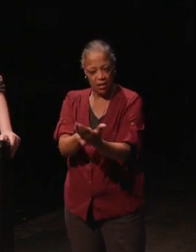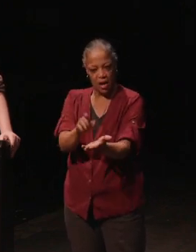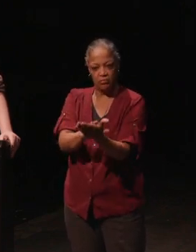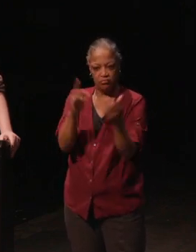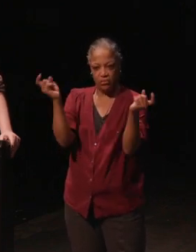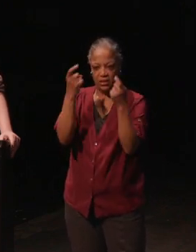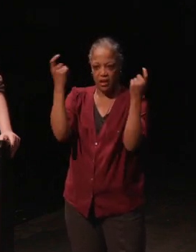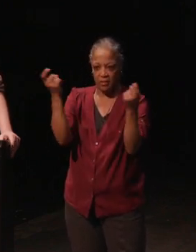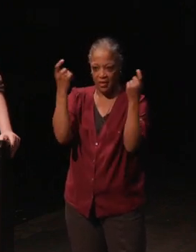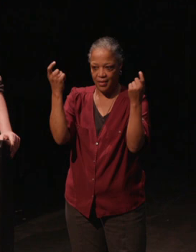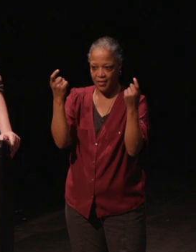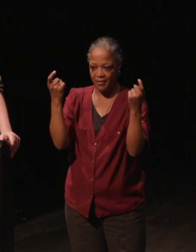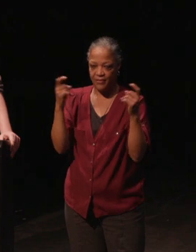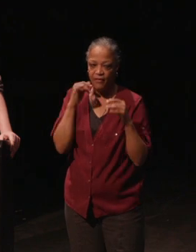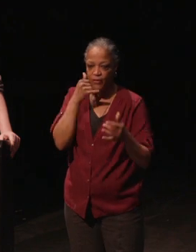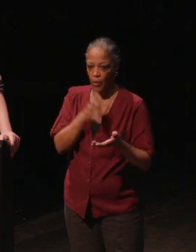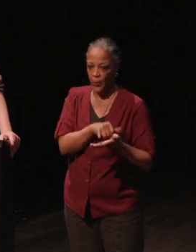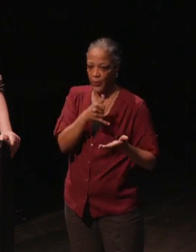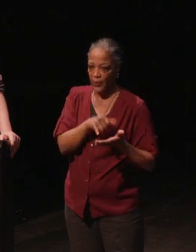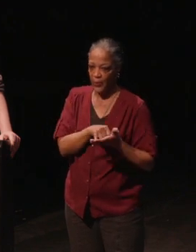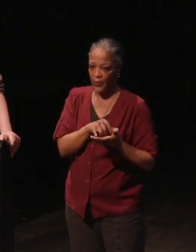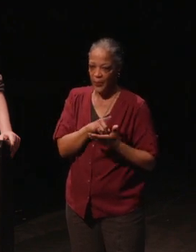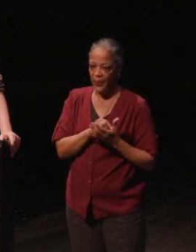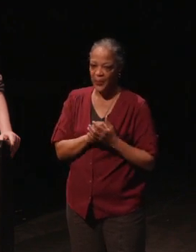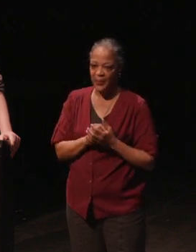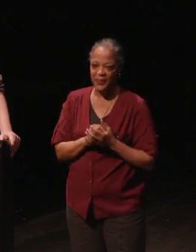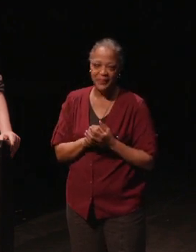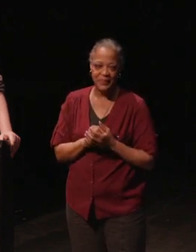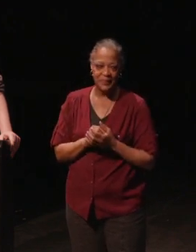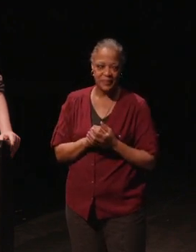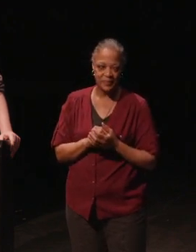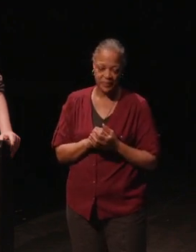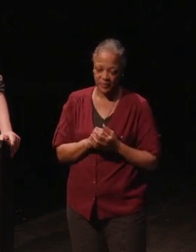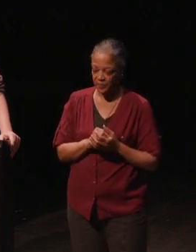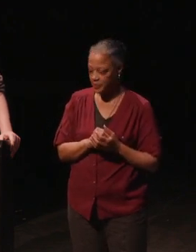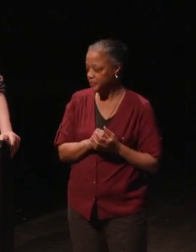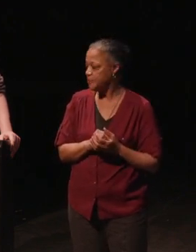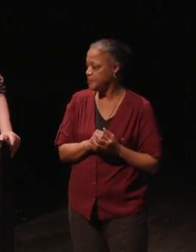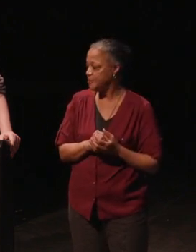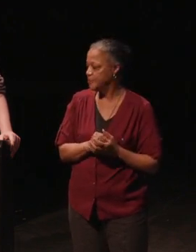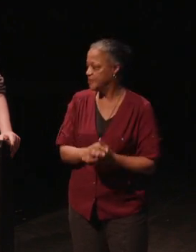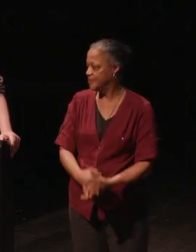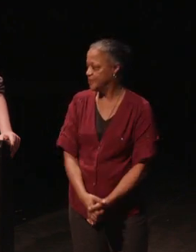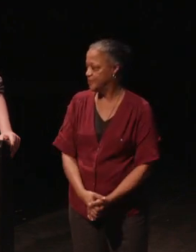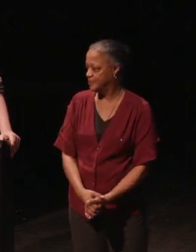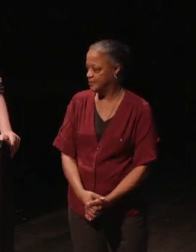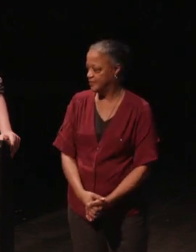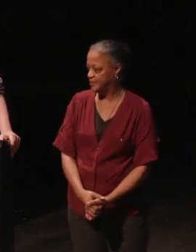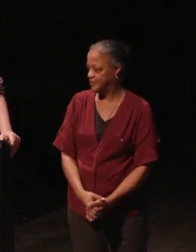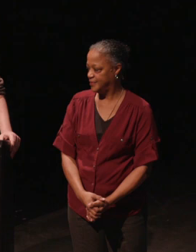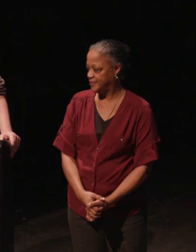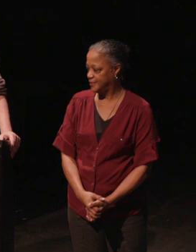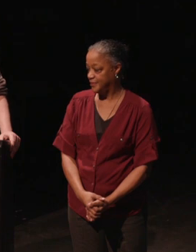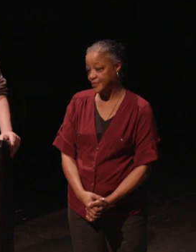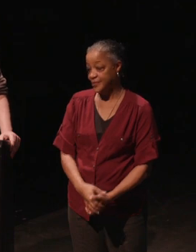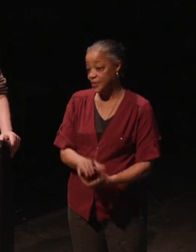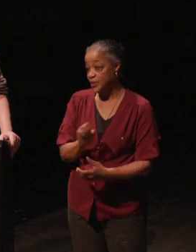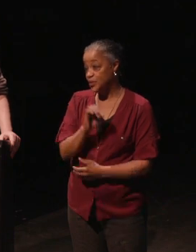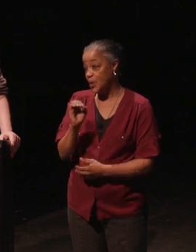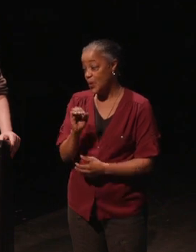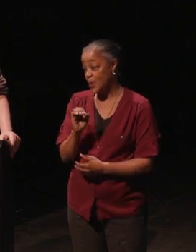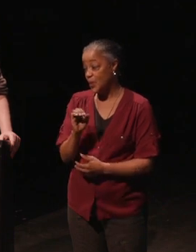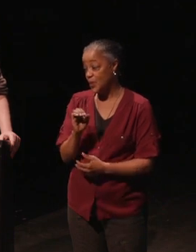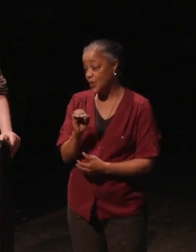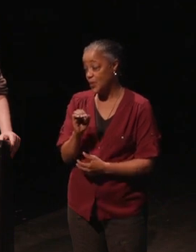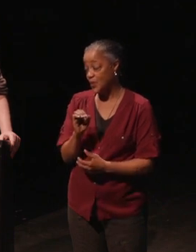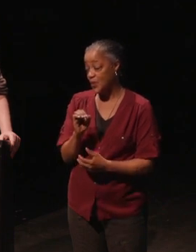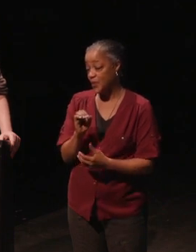On that note,